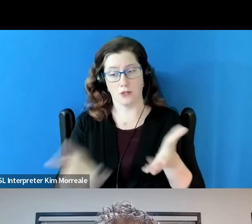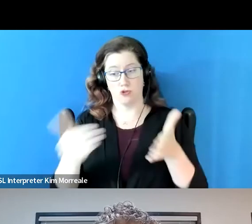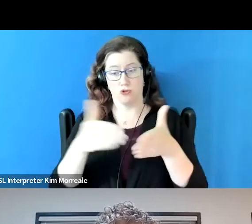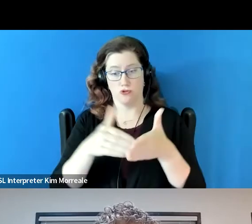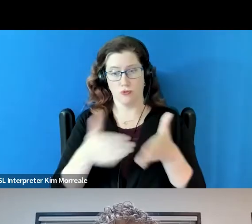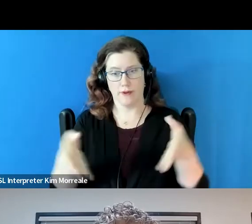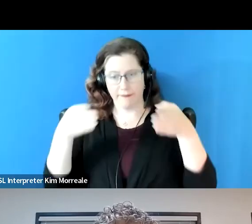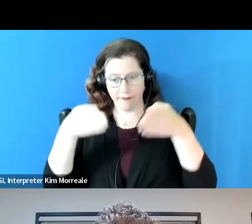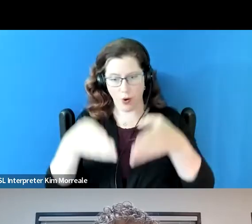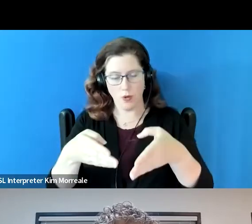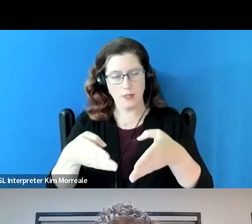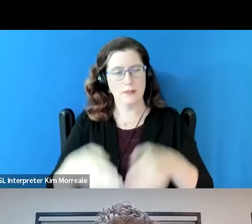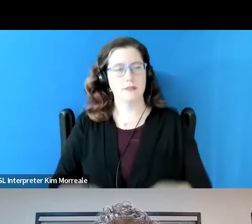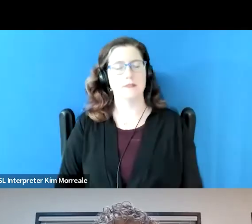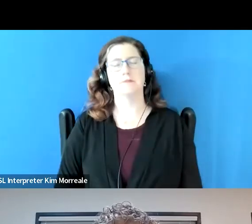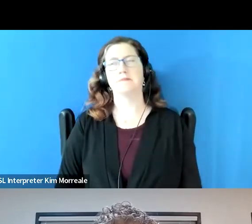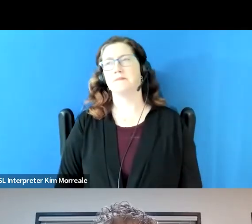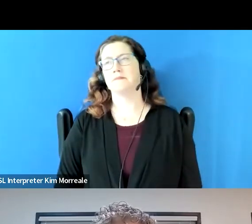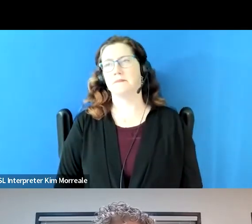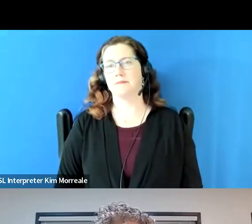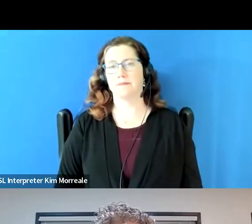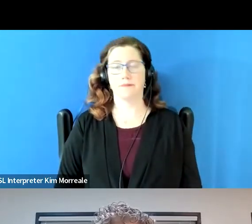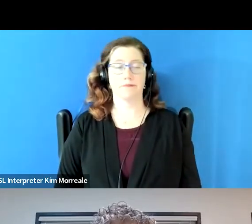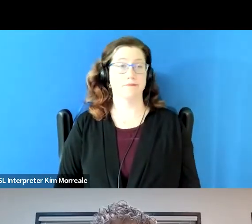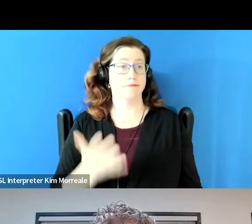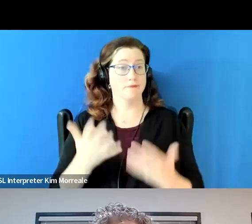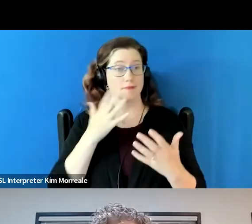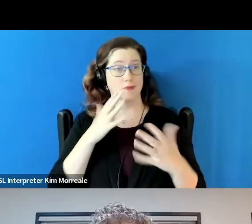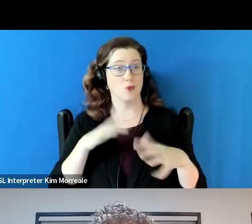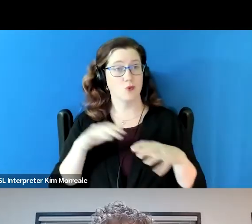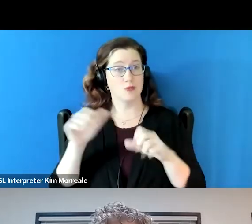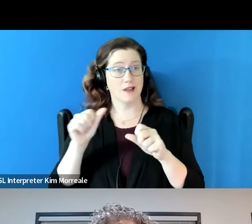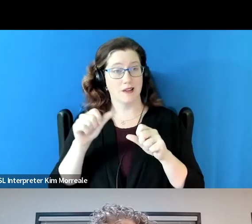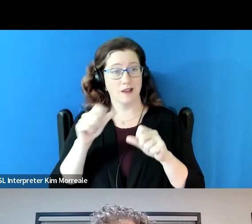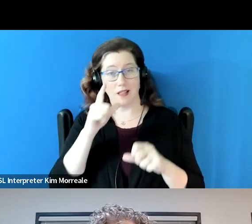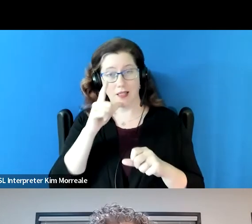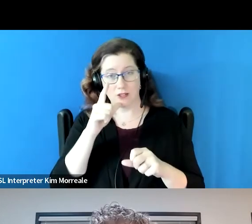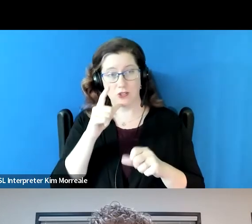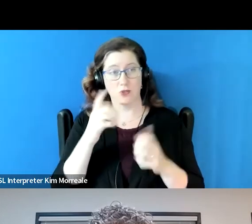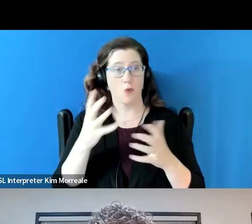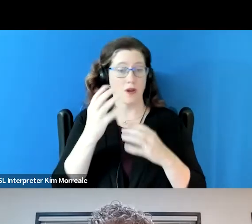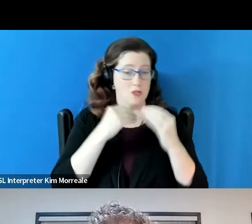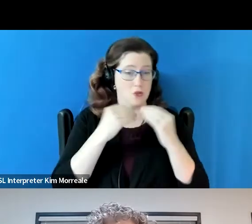other things such as whether or not we take a lunch, the nutrition that we keep, getting up and moving our bodies,